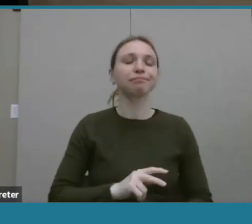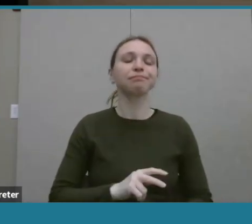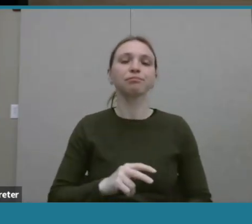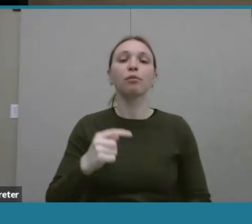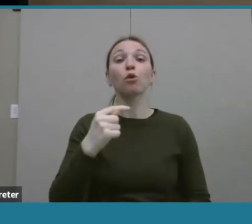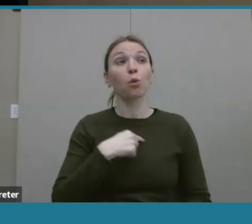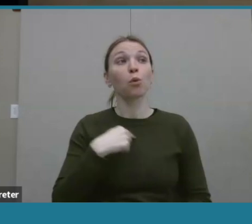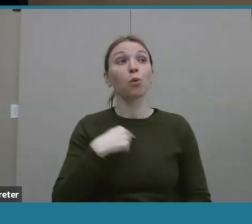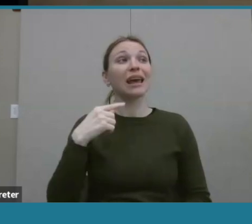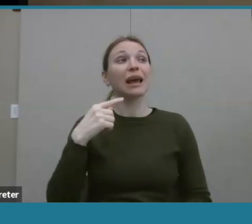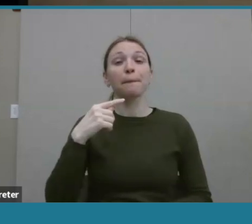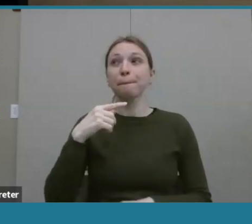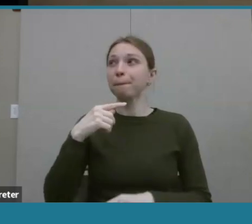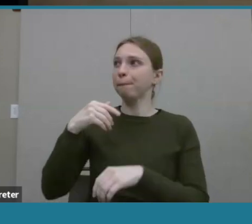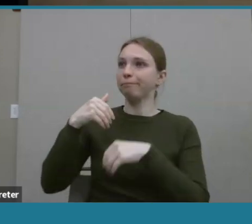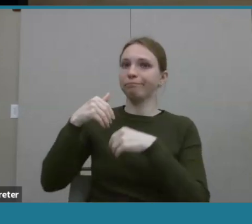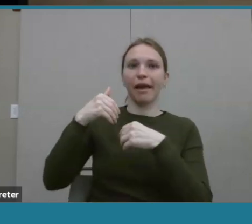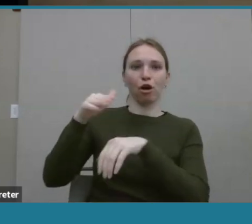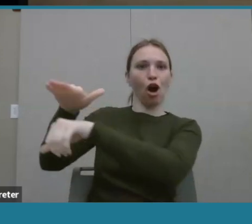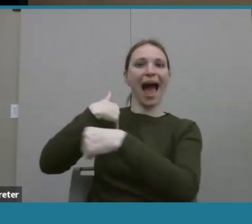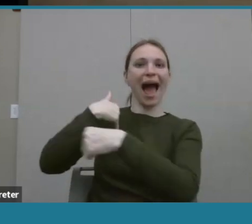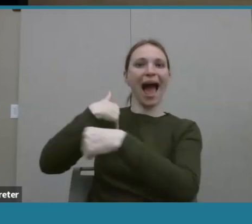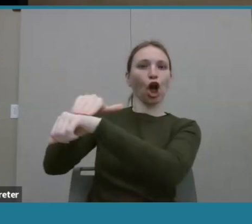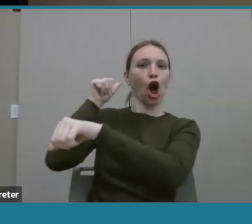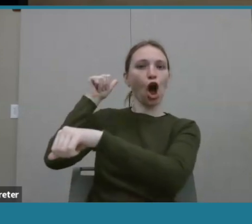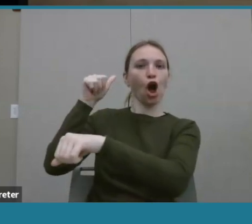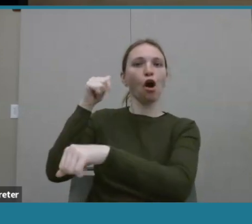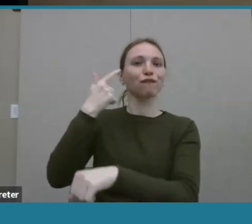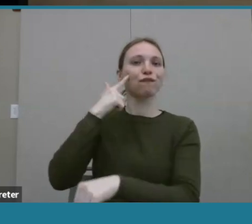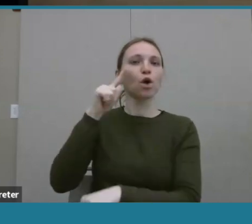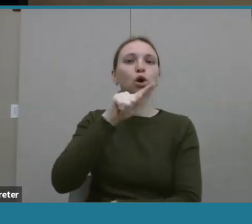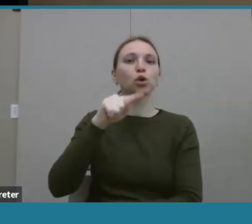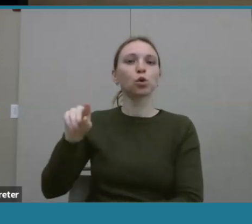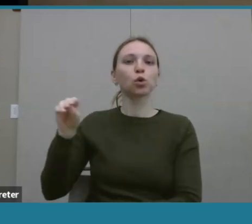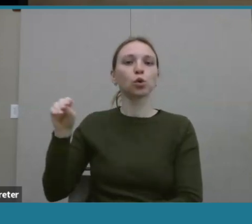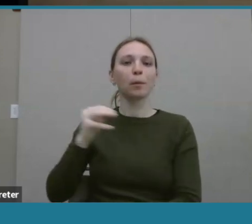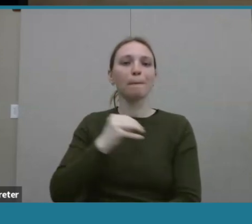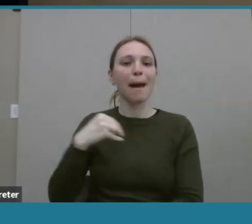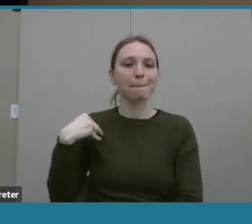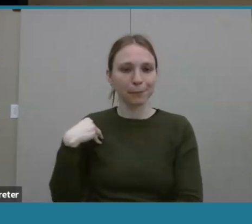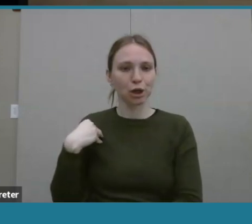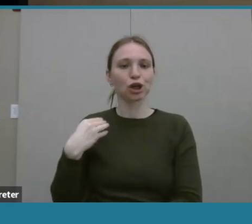I think that's actually how we got Deidra was by working with Zoo members and then with some partner organizations that we had.